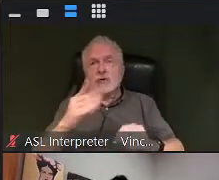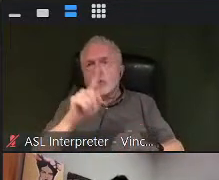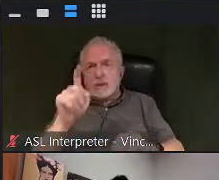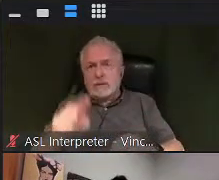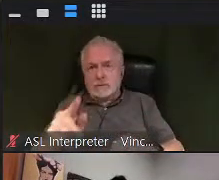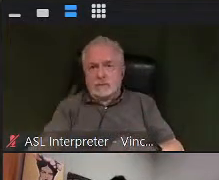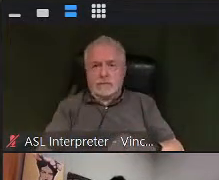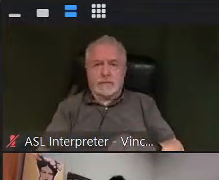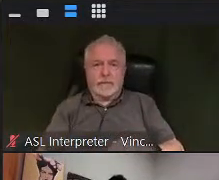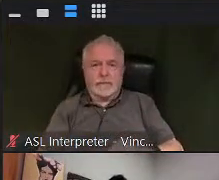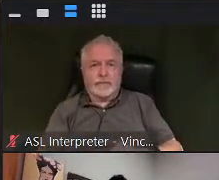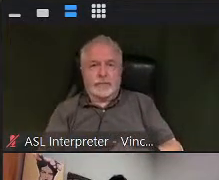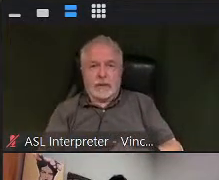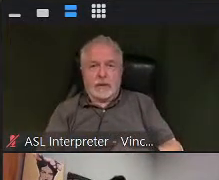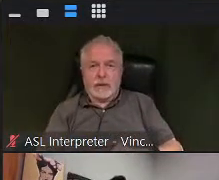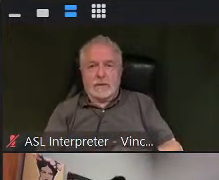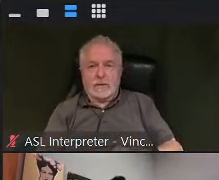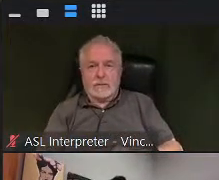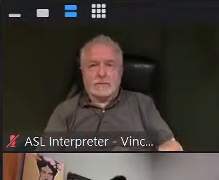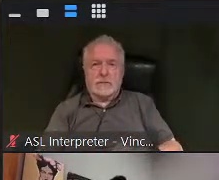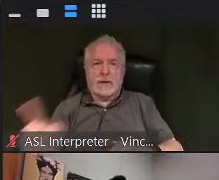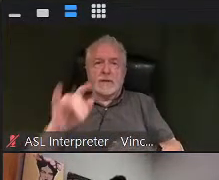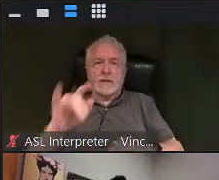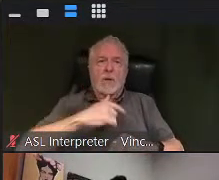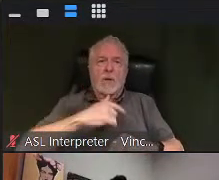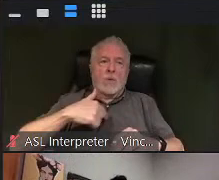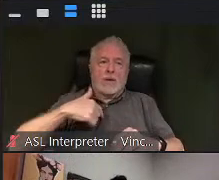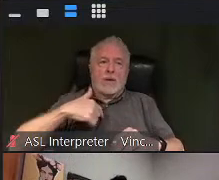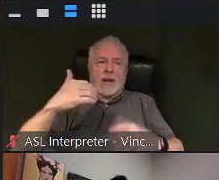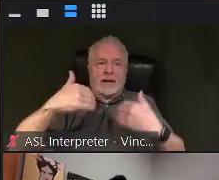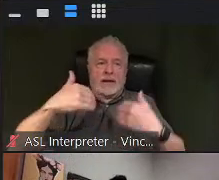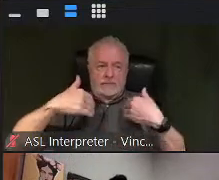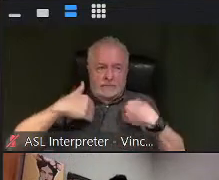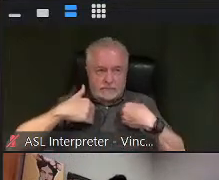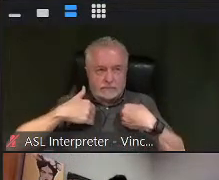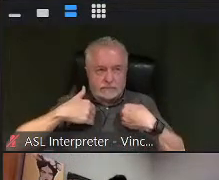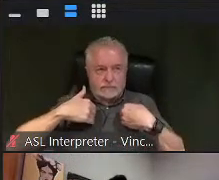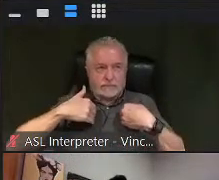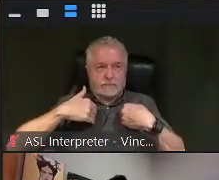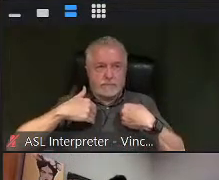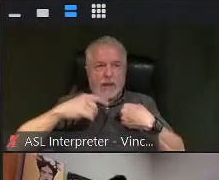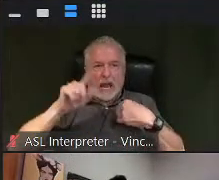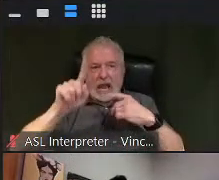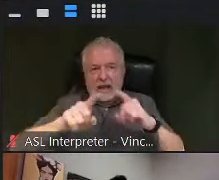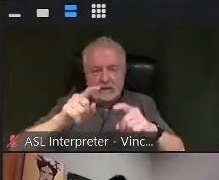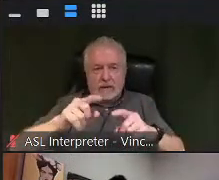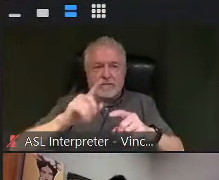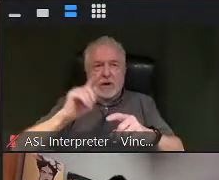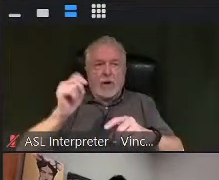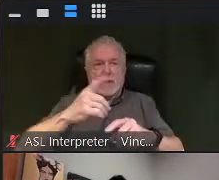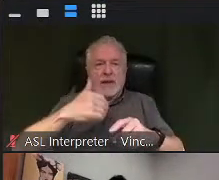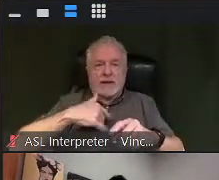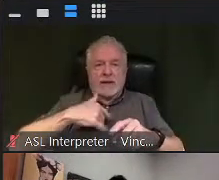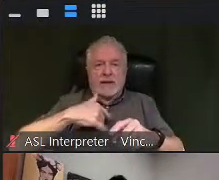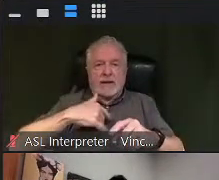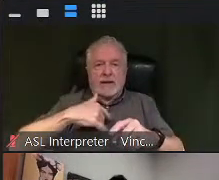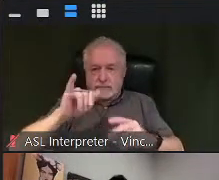But it's it's a it's something that we have we're all asking for very fast kids of that age.